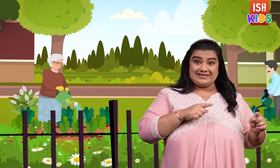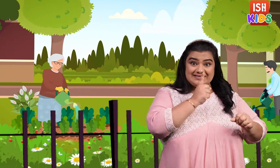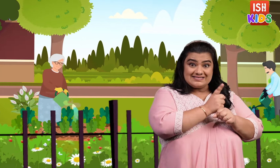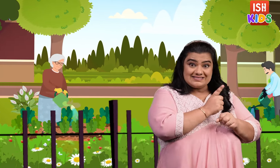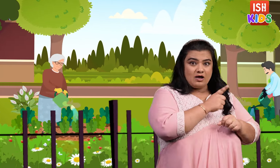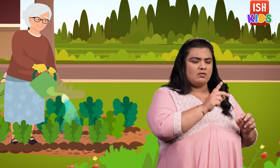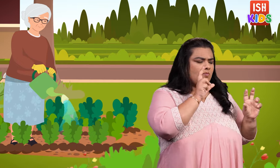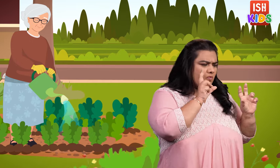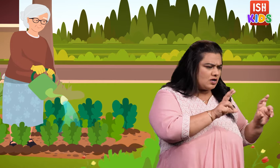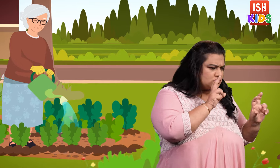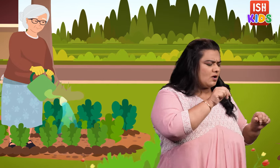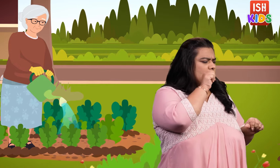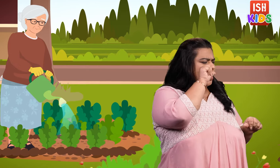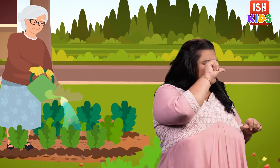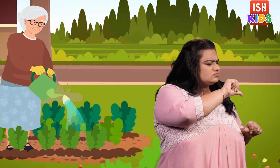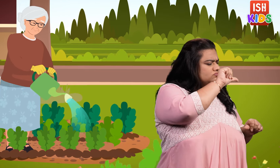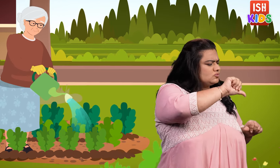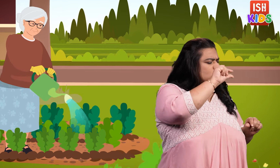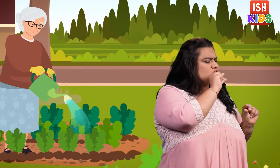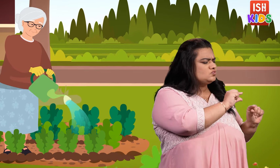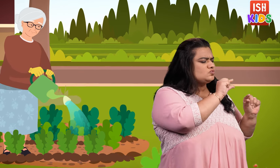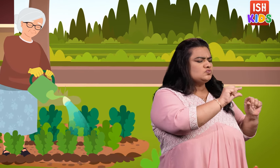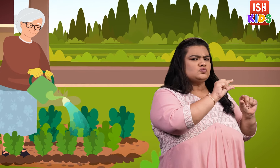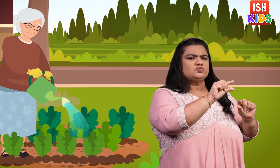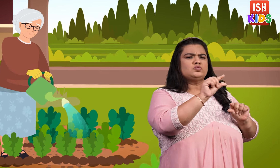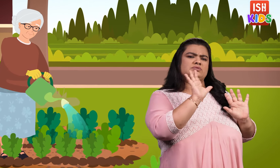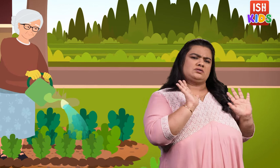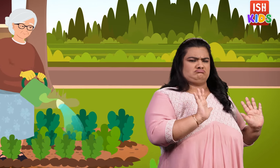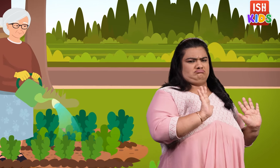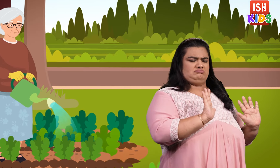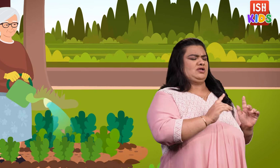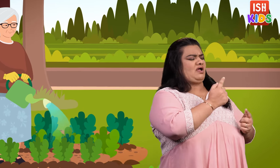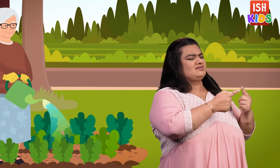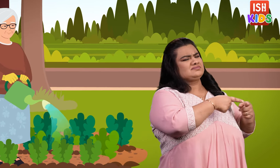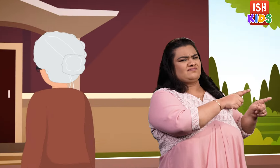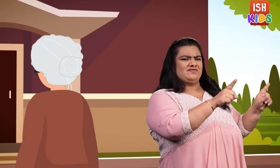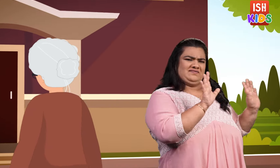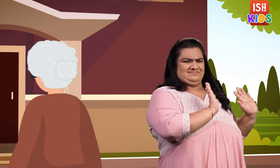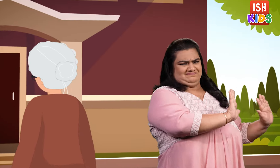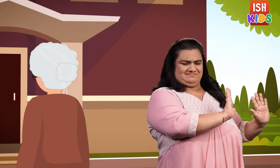The retired teacher poured just the right amount of water to her plants. She didn't give them a lot of attention.